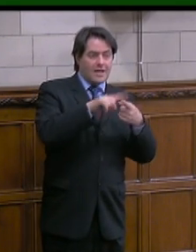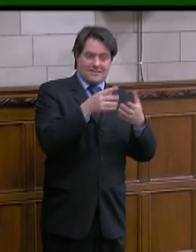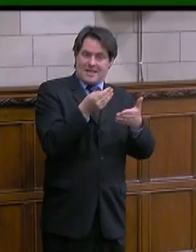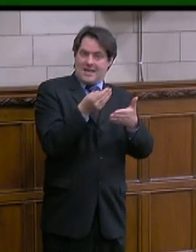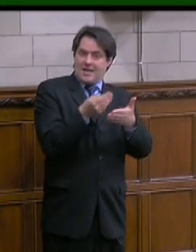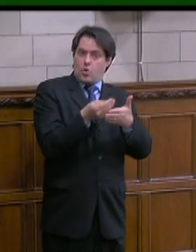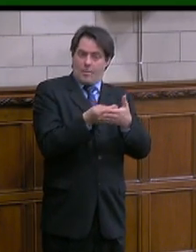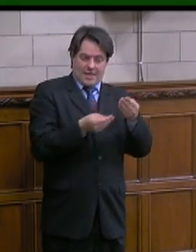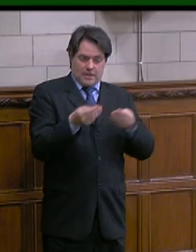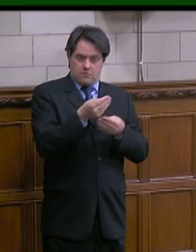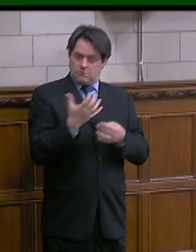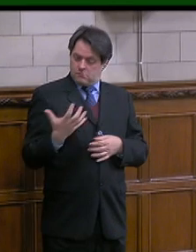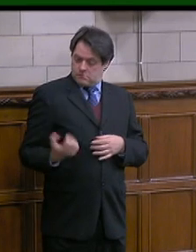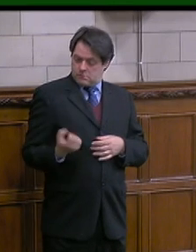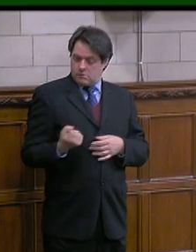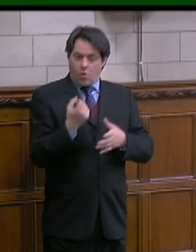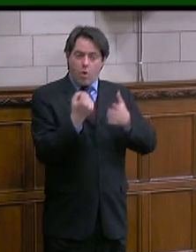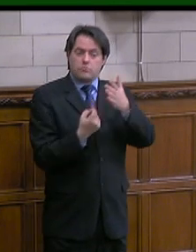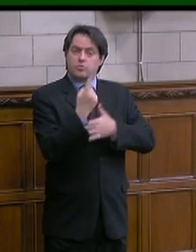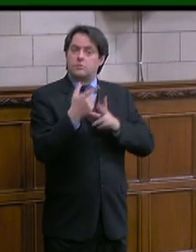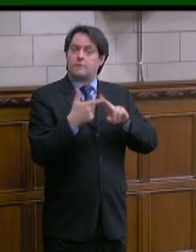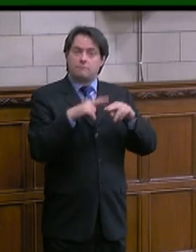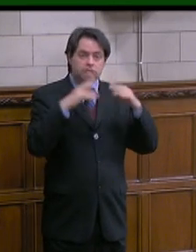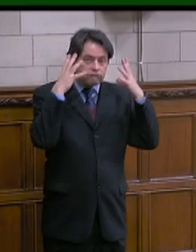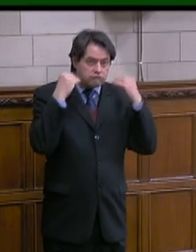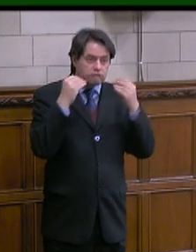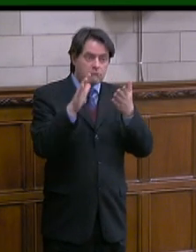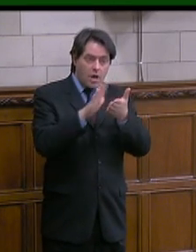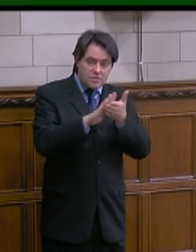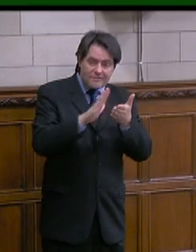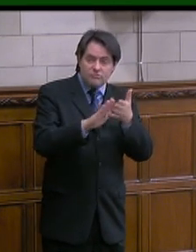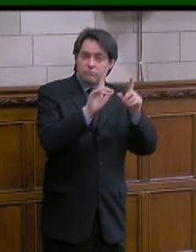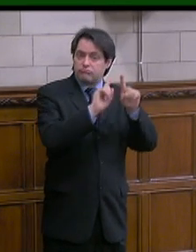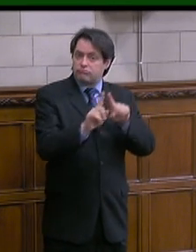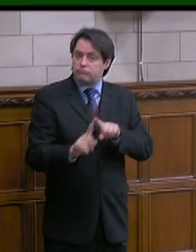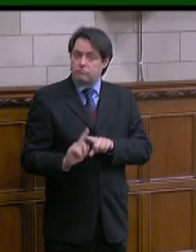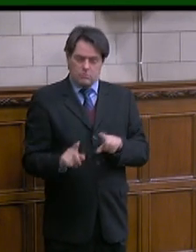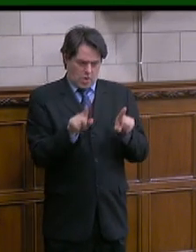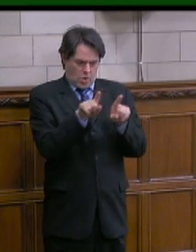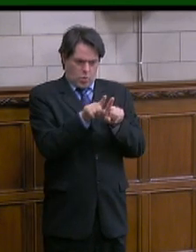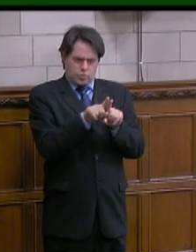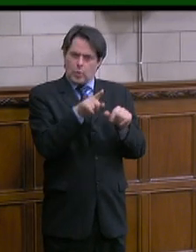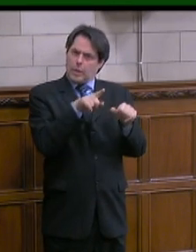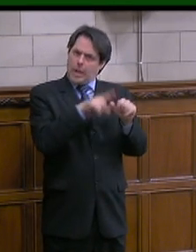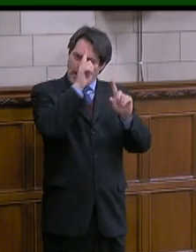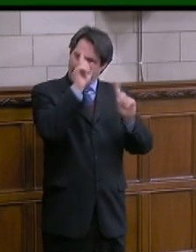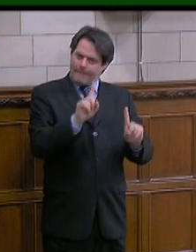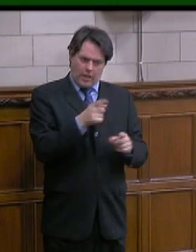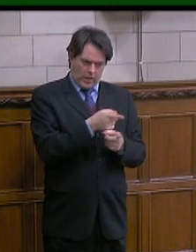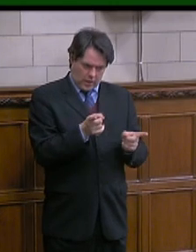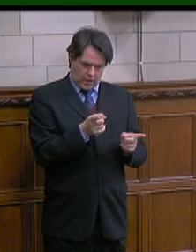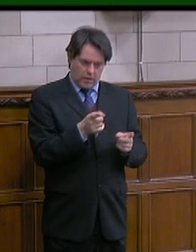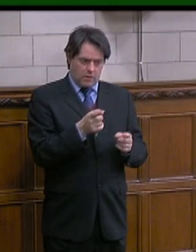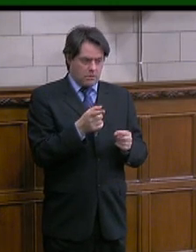for people with a hearing impairment and remove barriers between young people and their potential